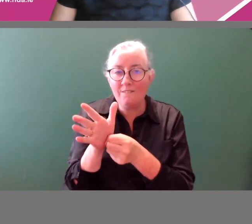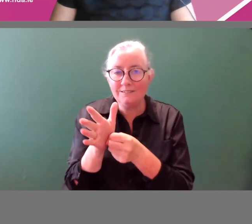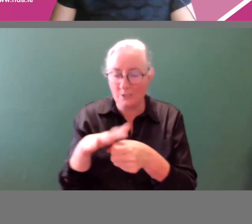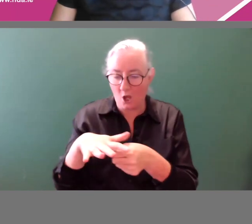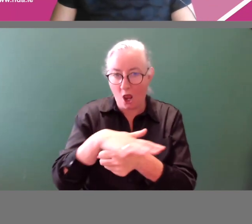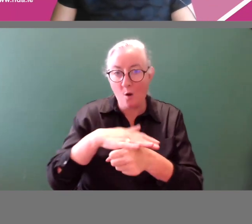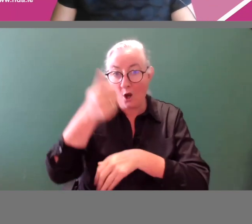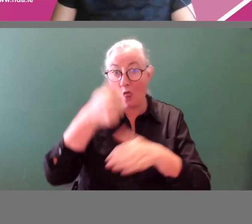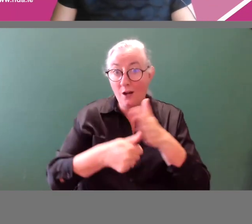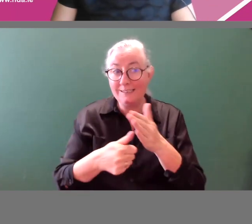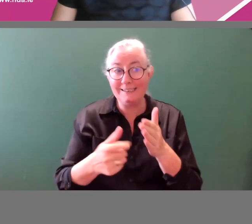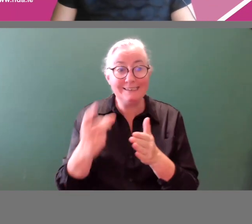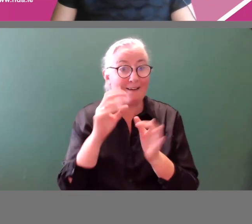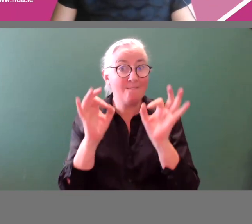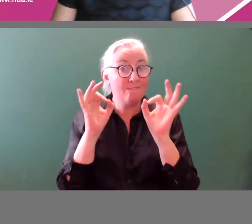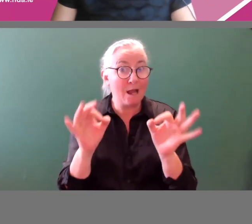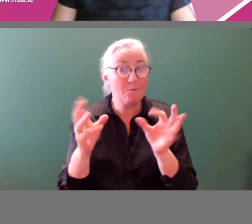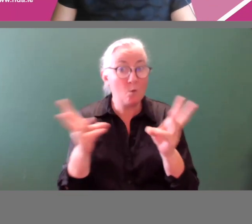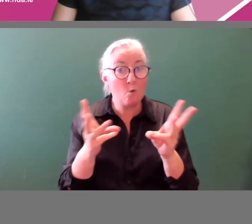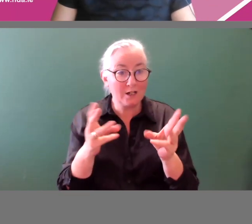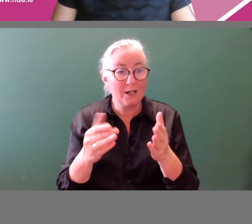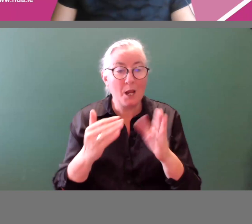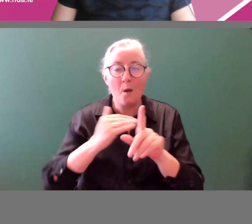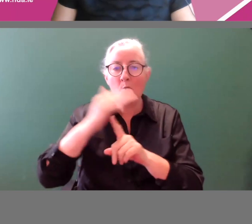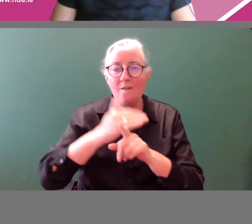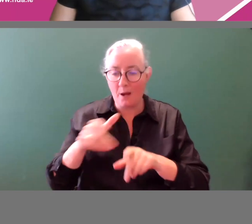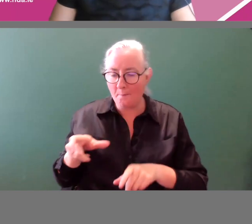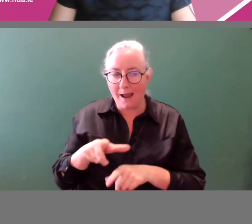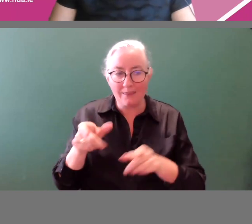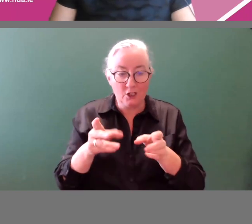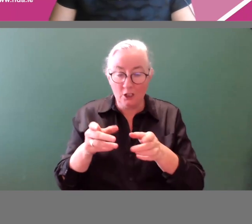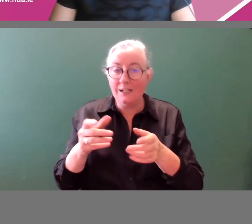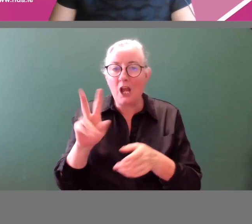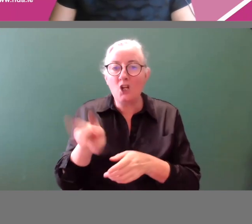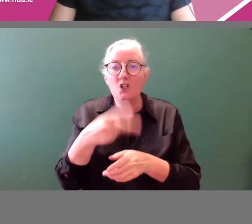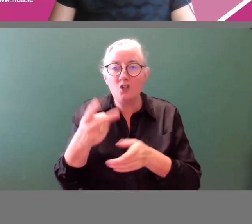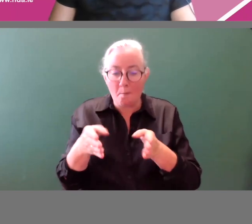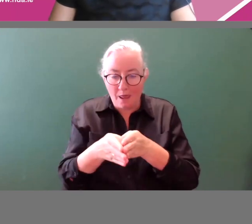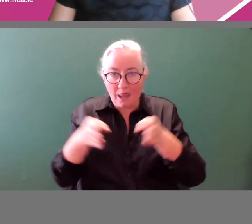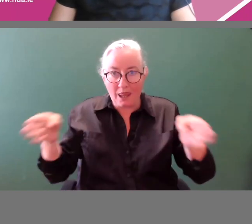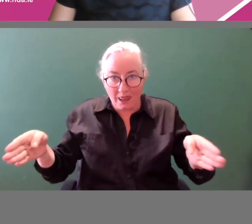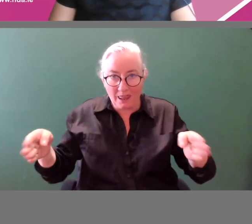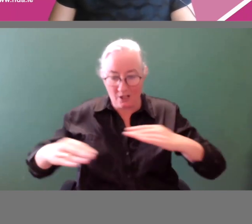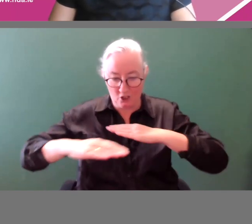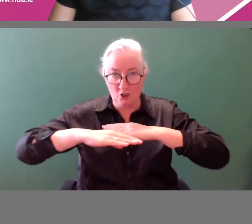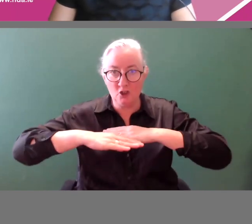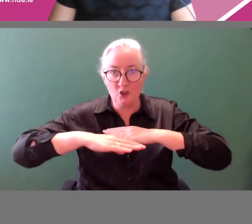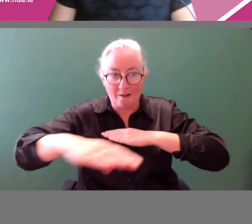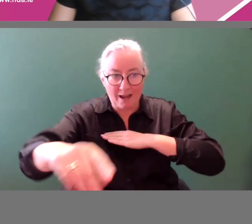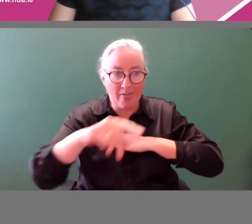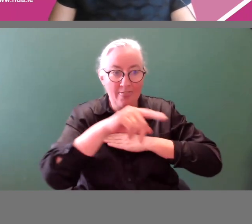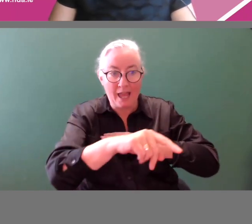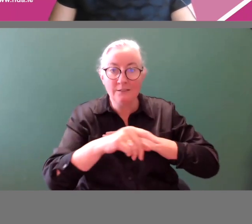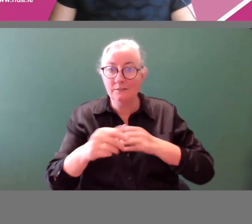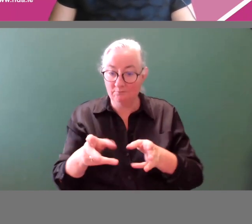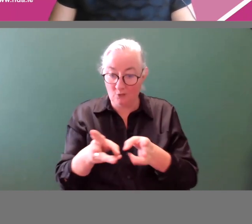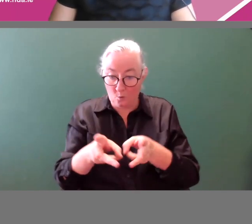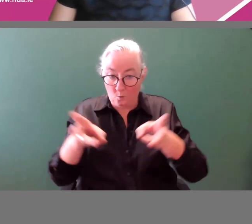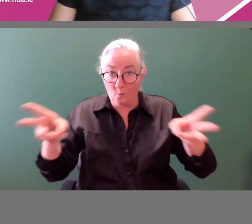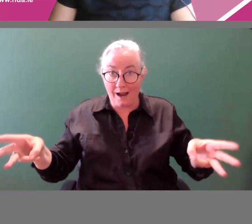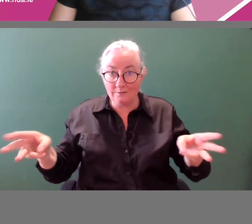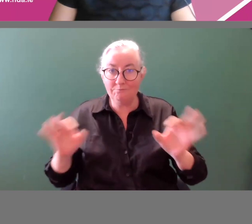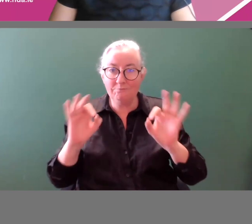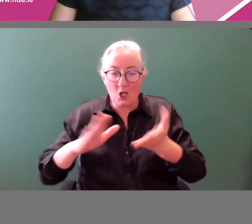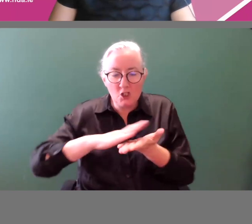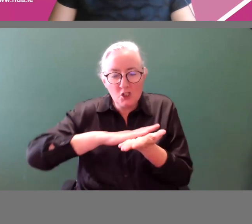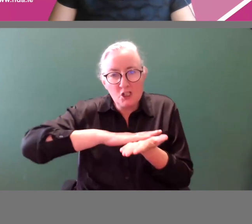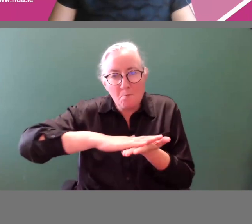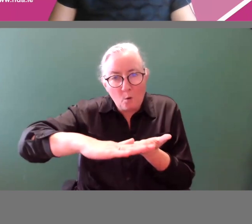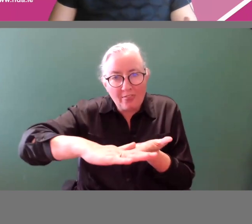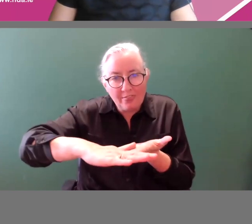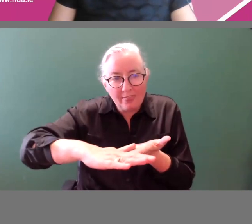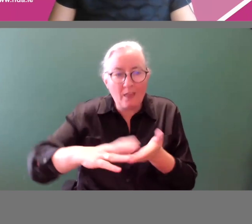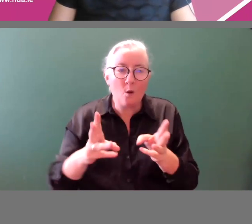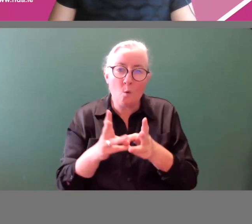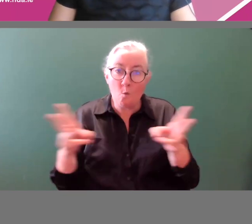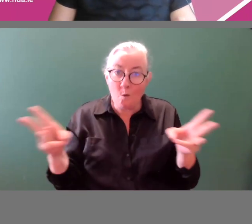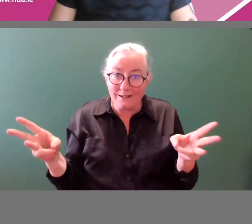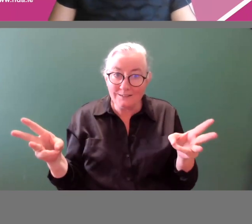did work up grading the paths. So this path is a generous width, smooth surface and there is a